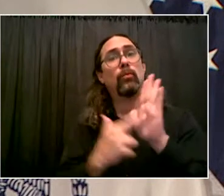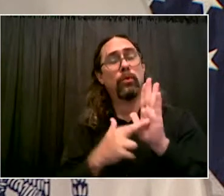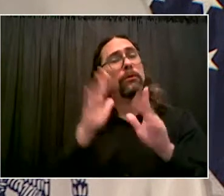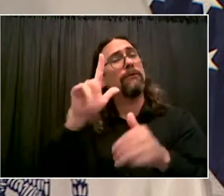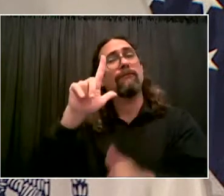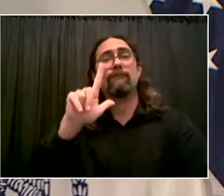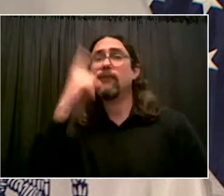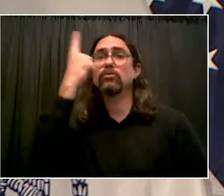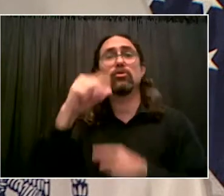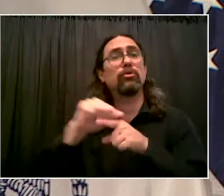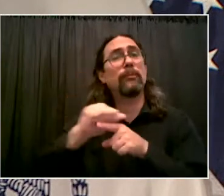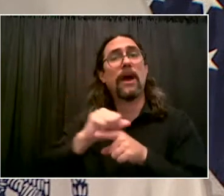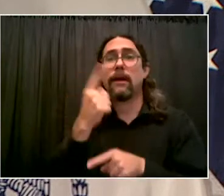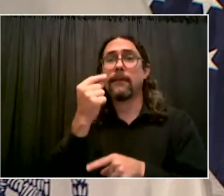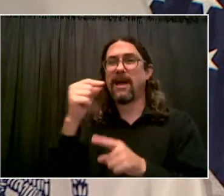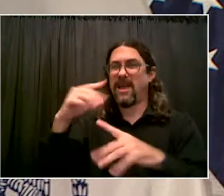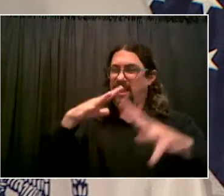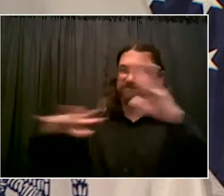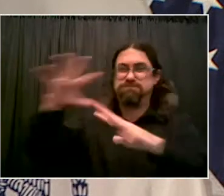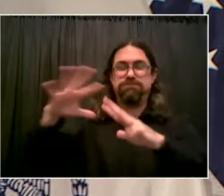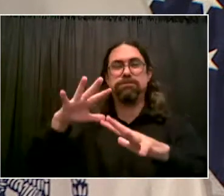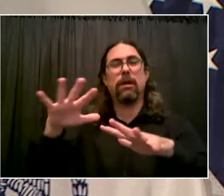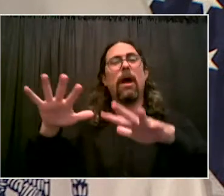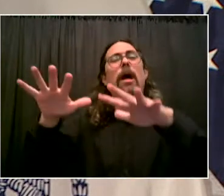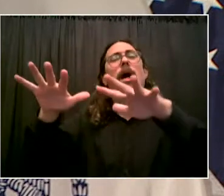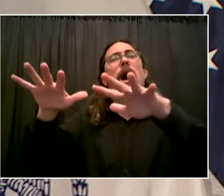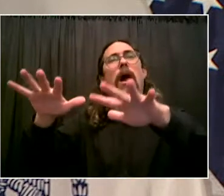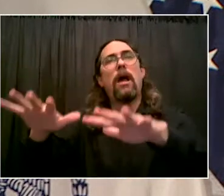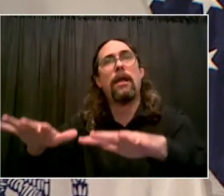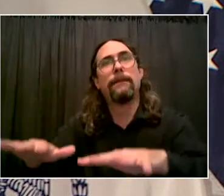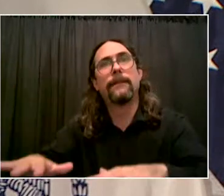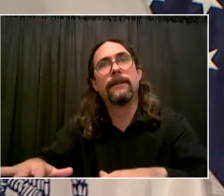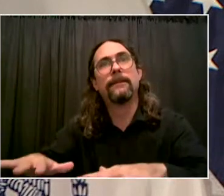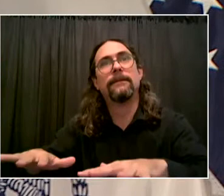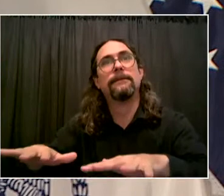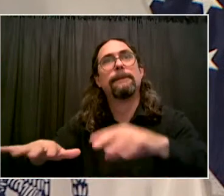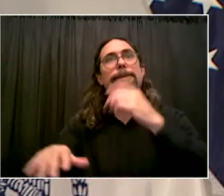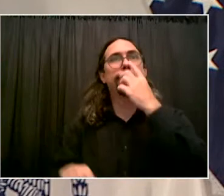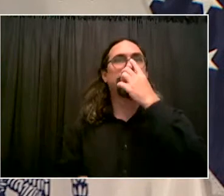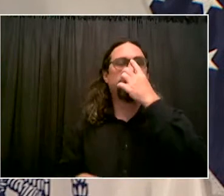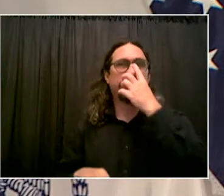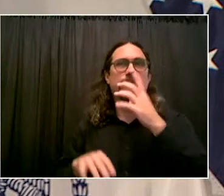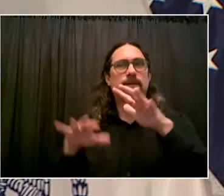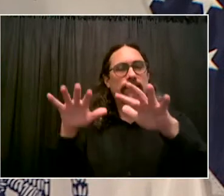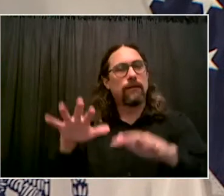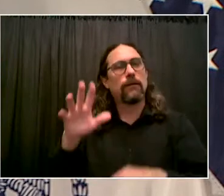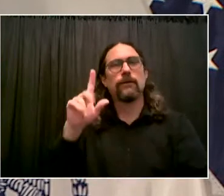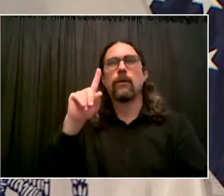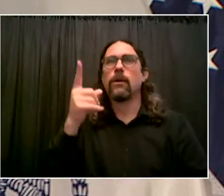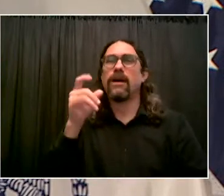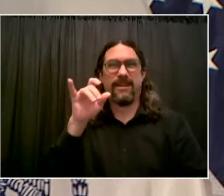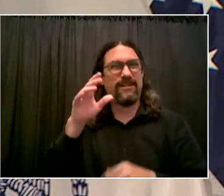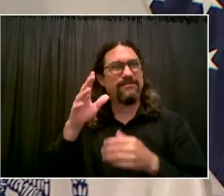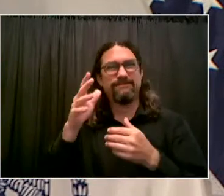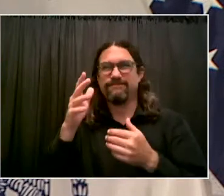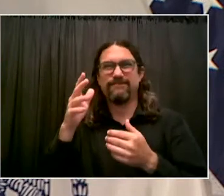GOAL IS TO DE- ESCALATE. THIS NEEDS TO BE LOOKED AT CAREFULLY TO SEE WHAT CAN BE DONE